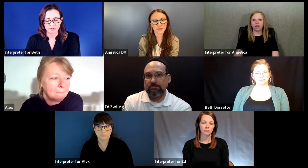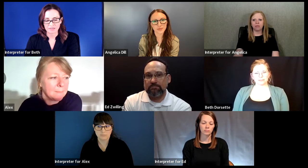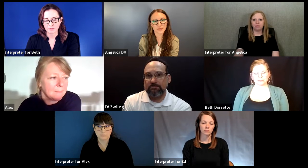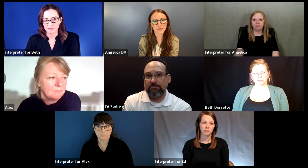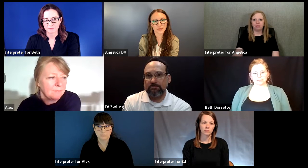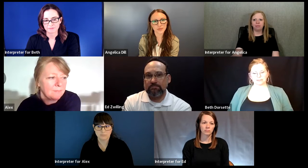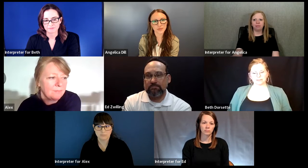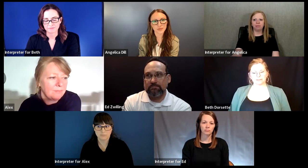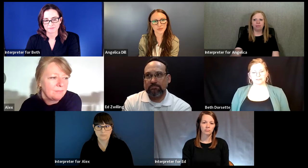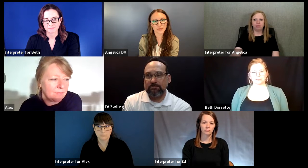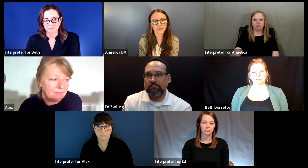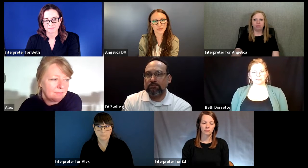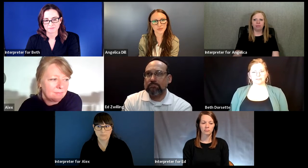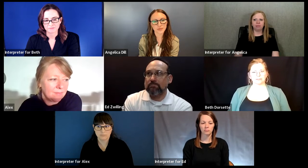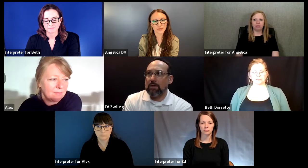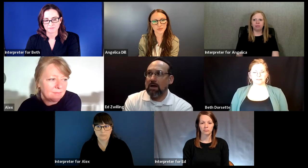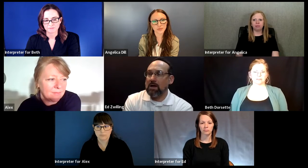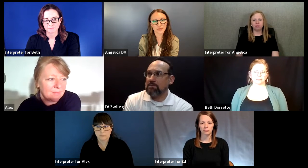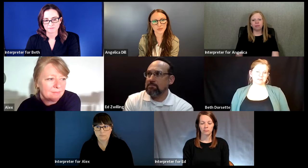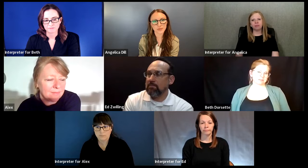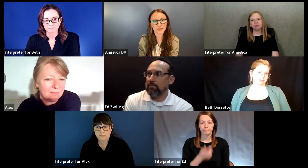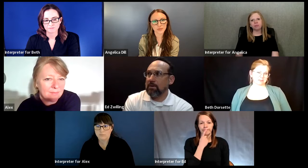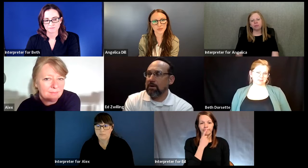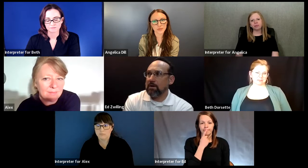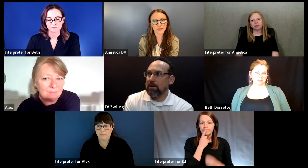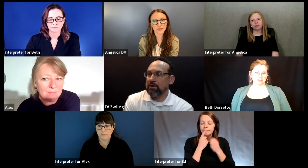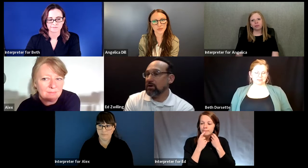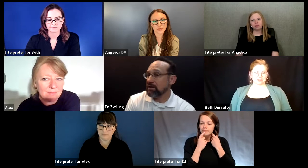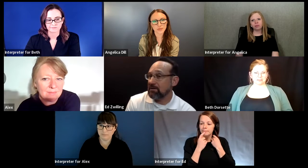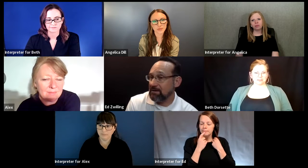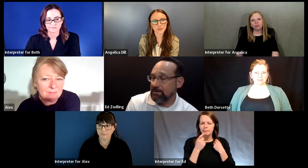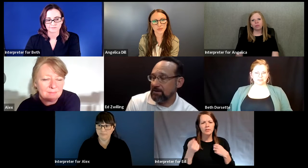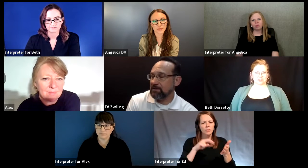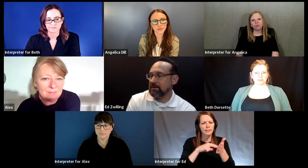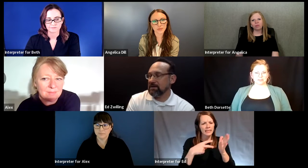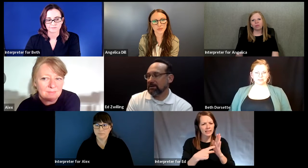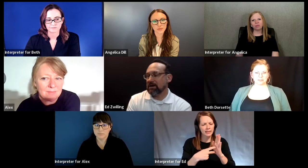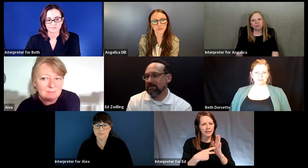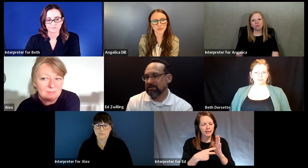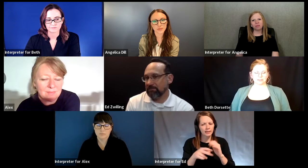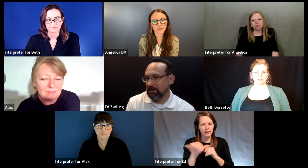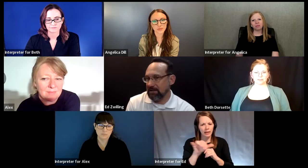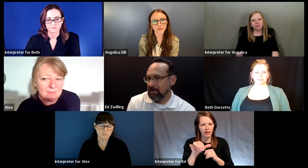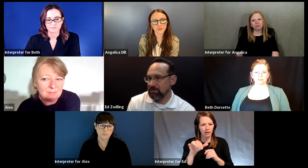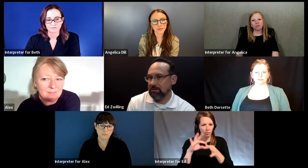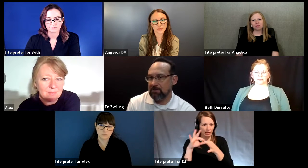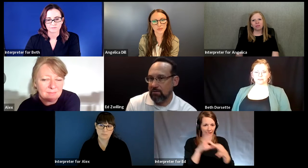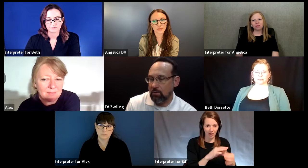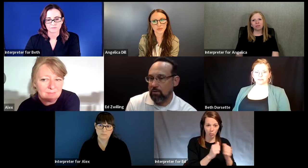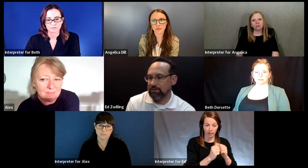Additional examples? Um are you talking like in the context of litigation?